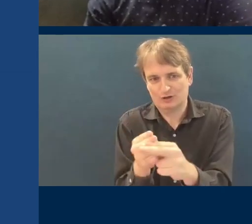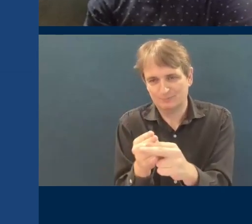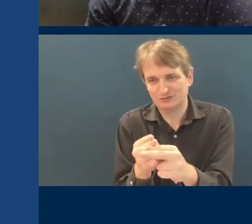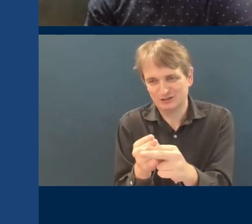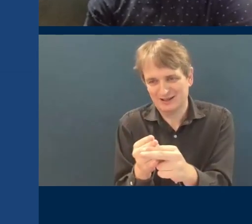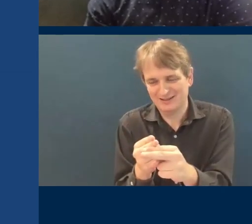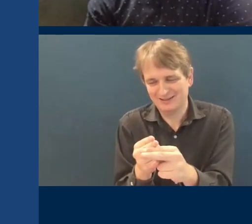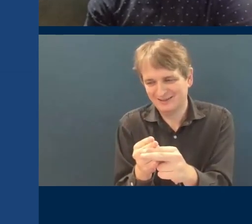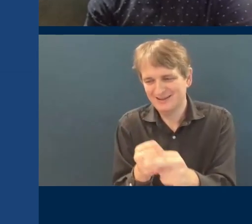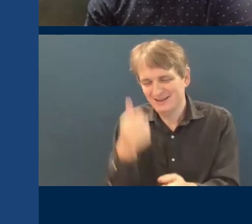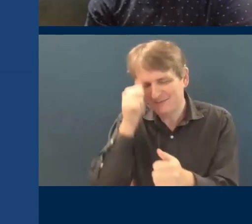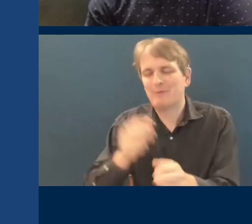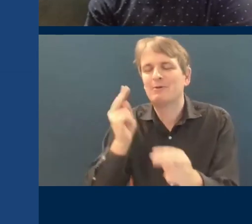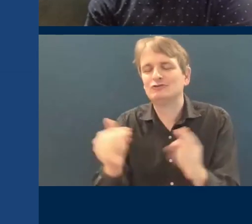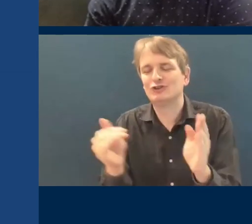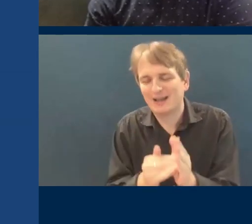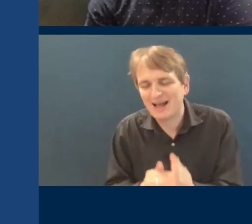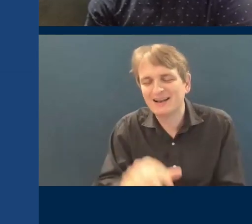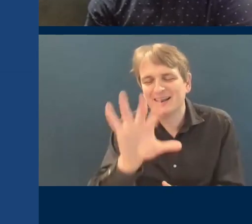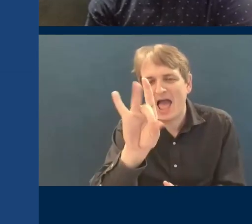One last thing to relate to automatic captioning I want to mention